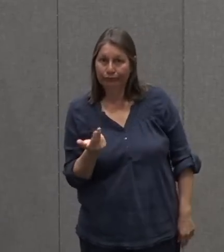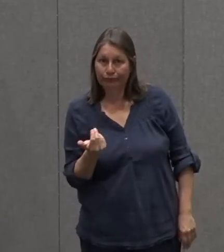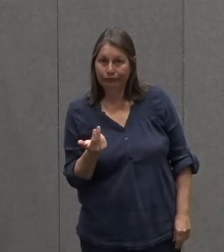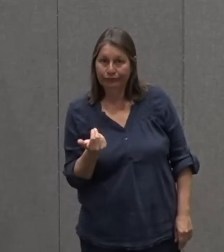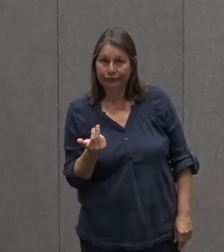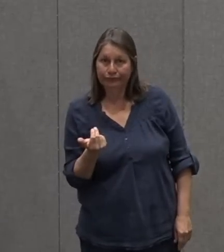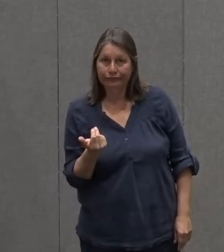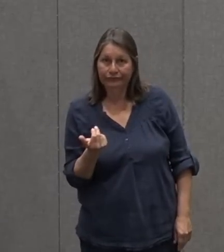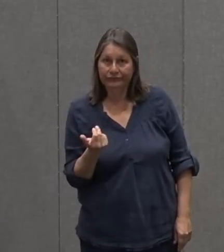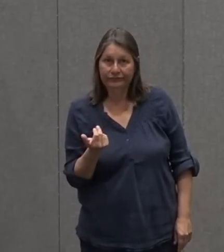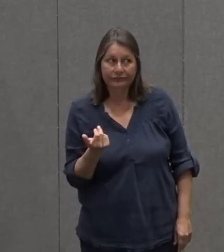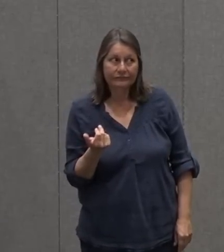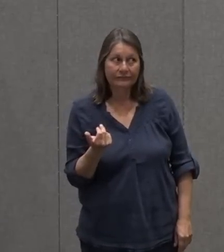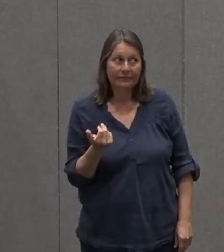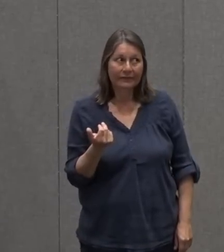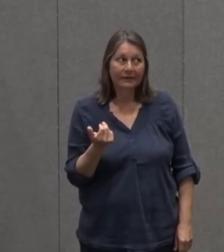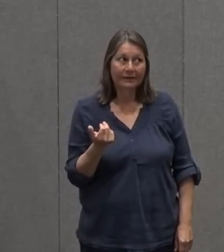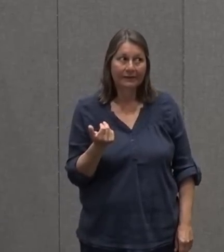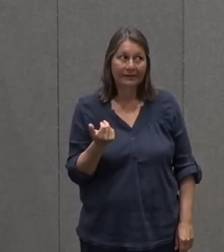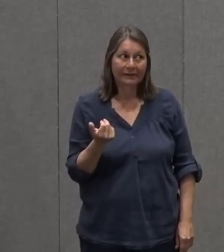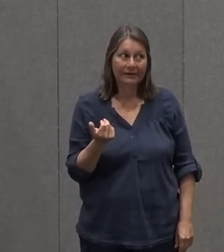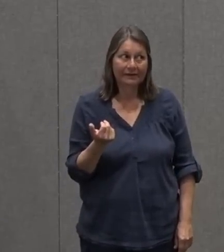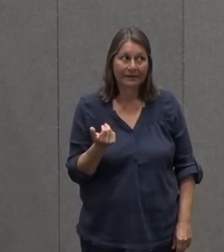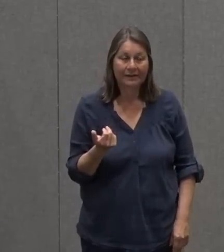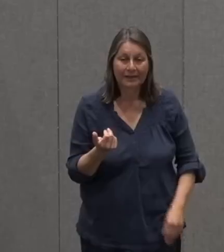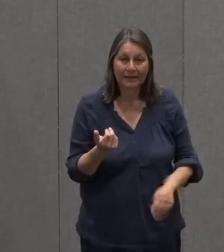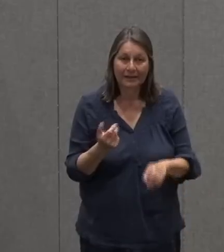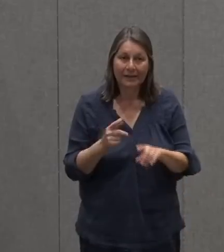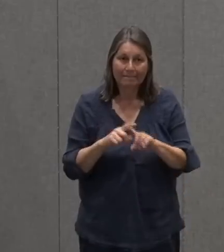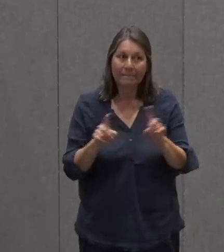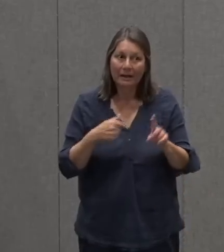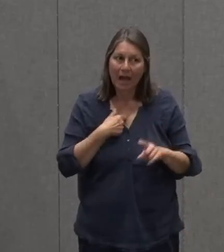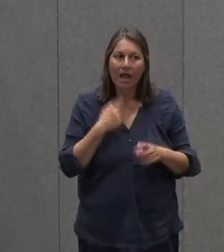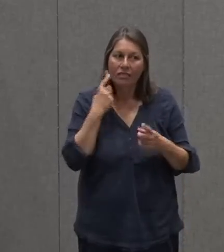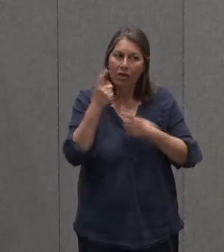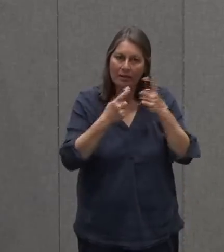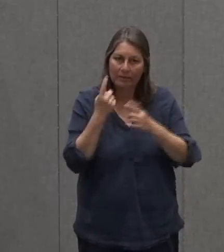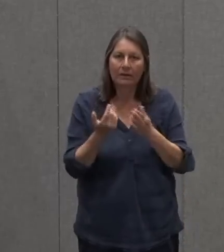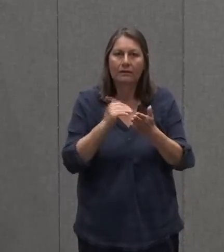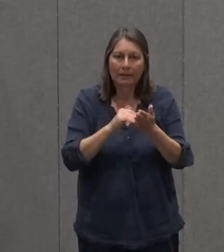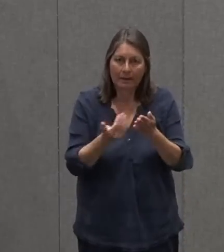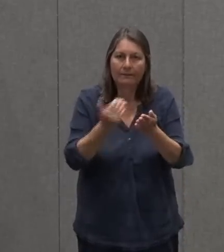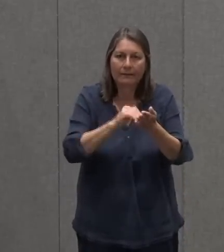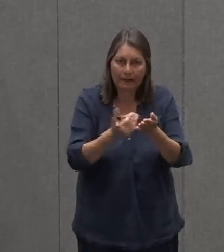and this was after you, if you notice, I said 10 times, multiple attempts where I kept going,